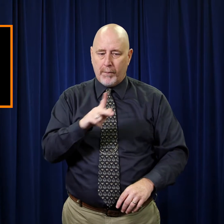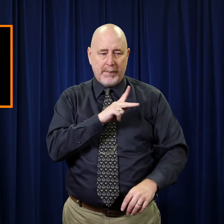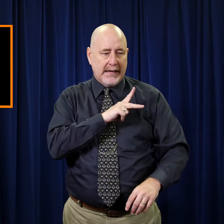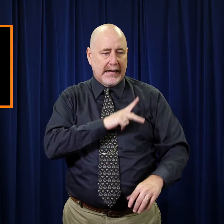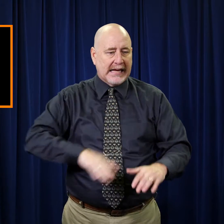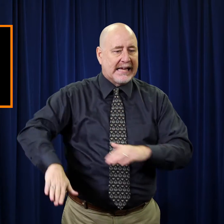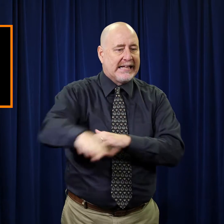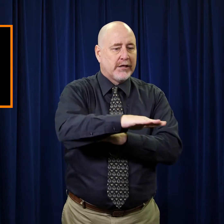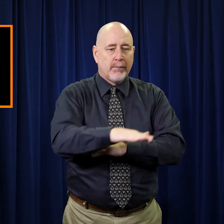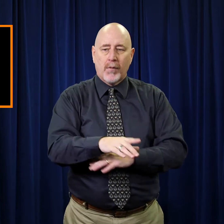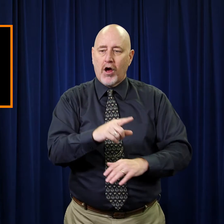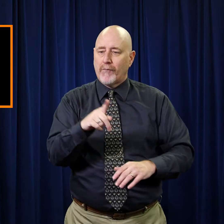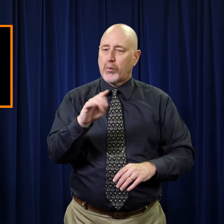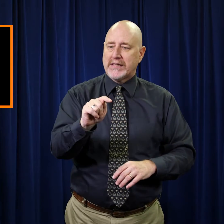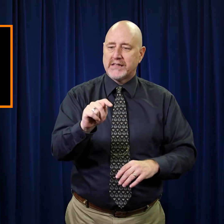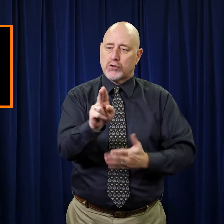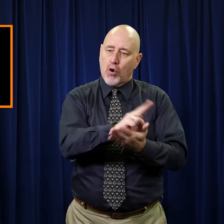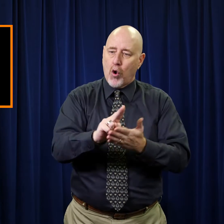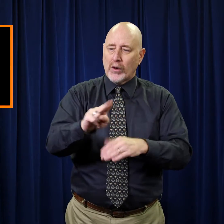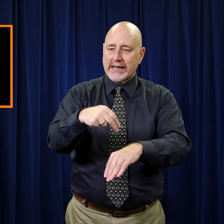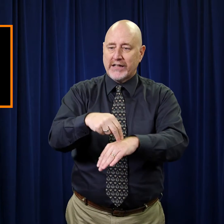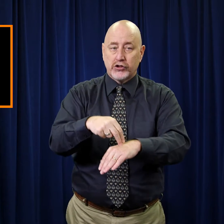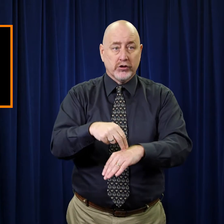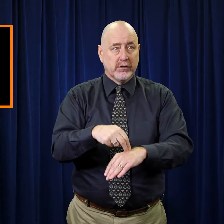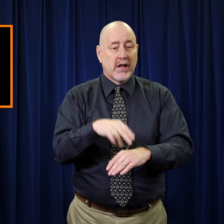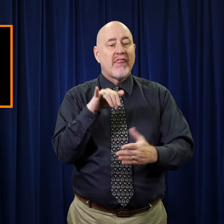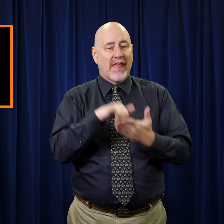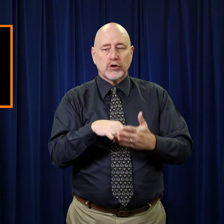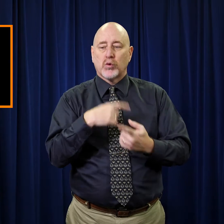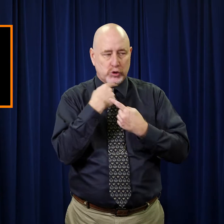You shall be unto Me a kingdom of priests—a holy nation. These are the